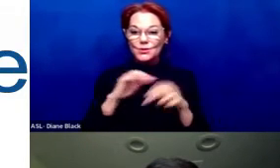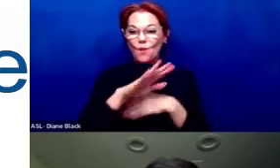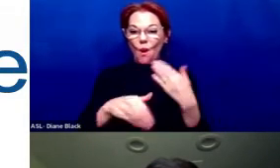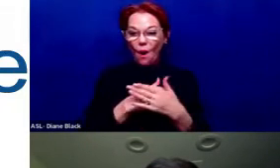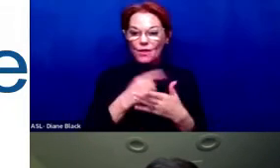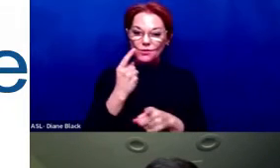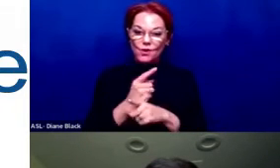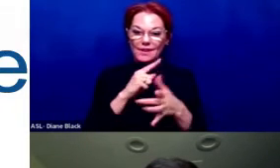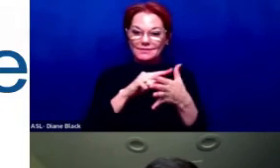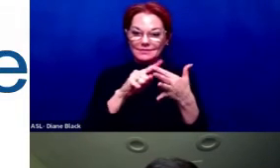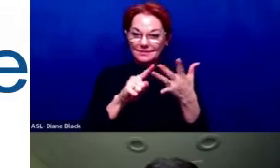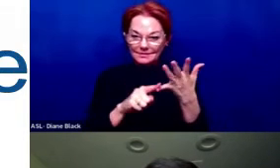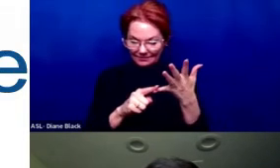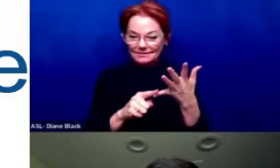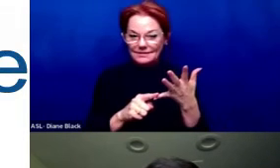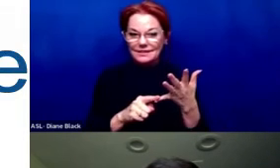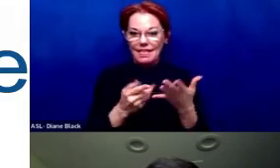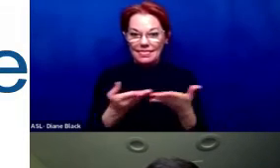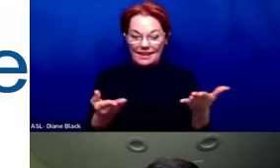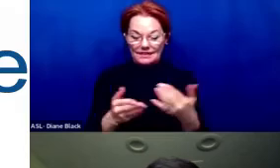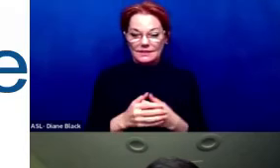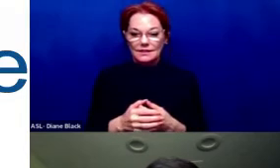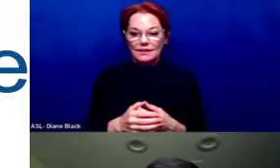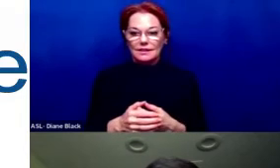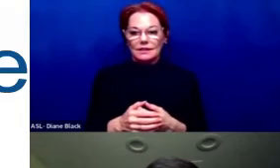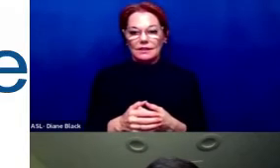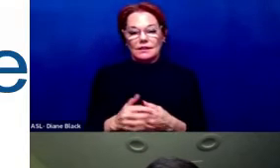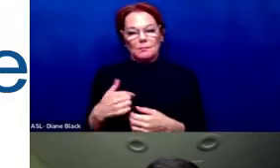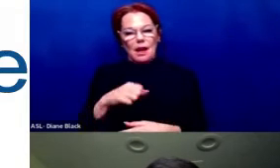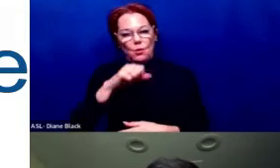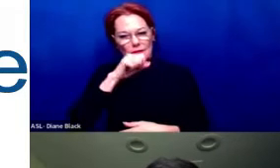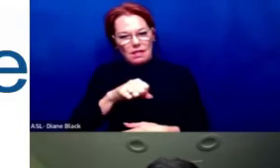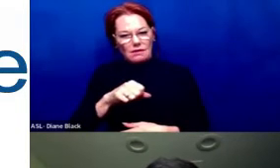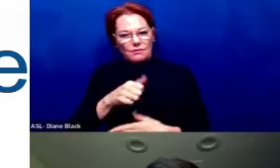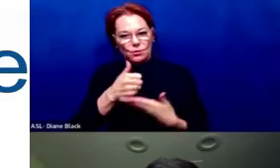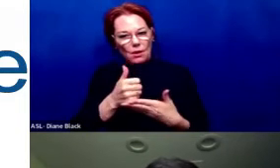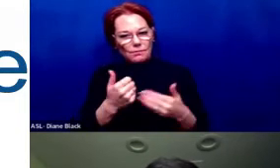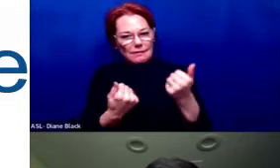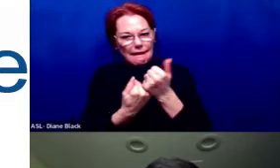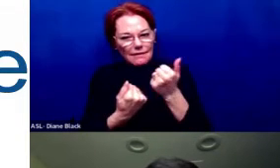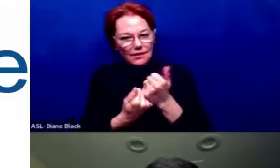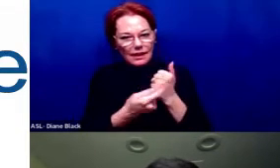But I would love to, you know, be in a position to help advocate for people who aren't